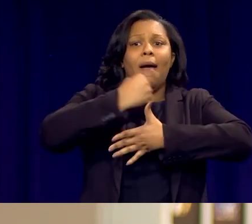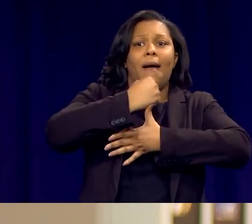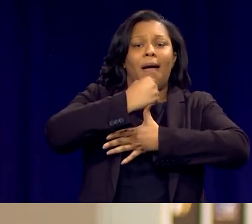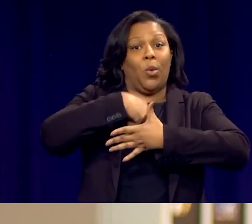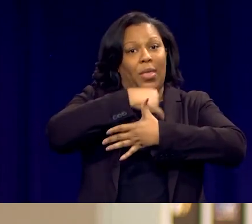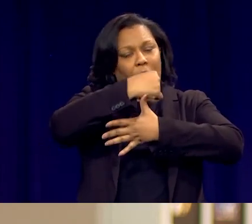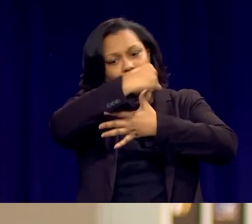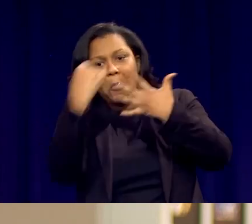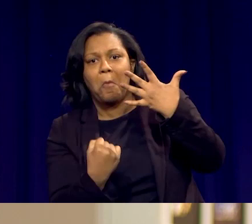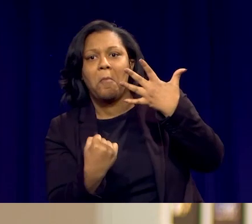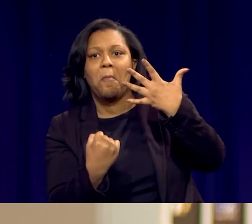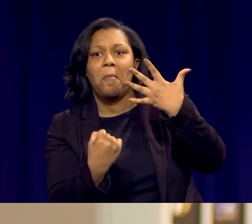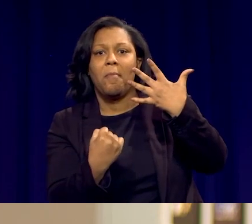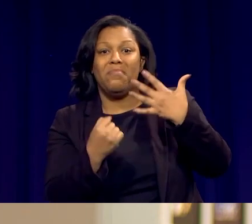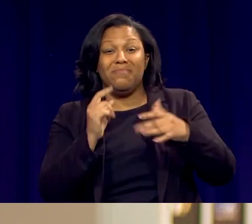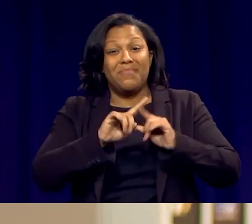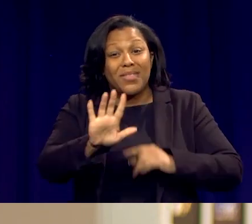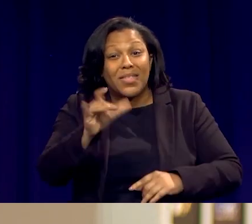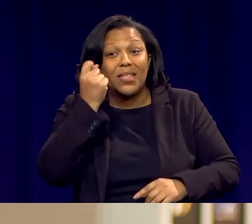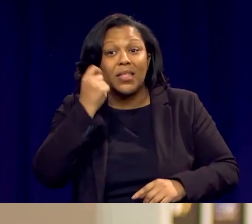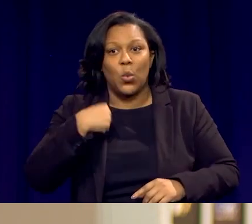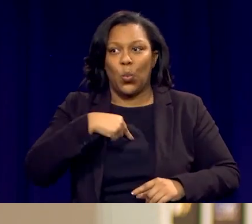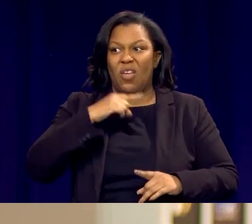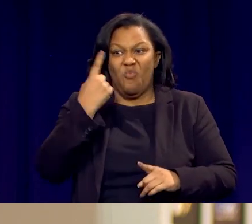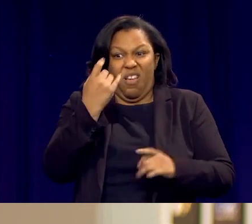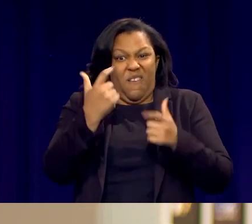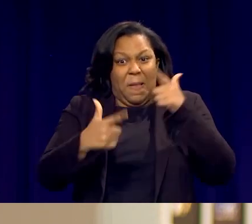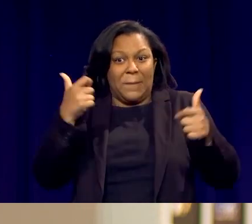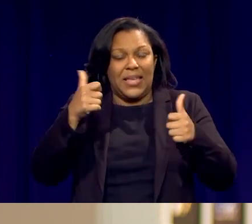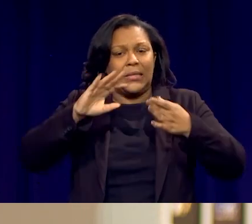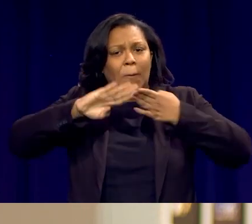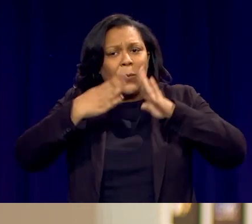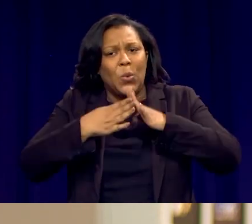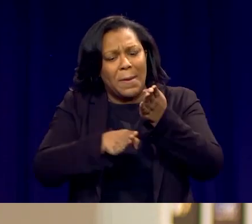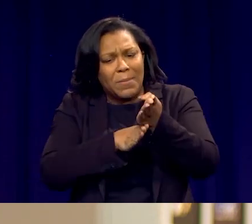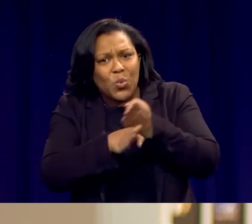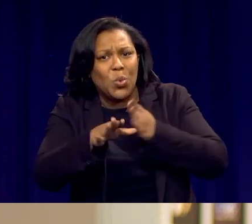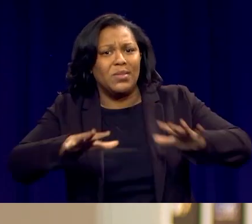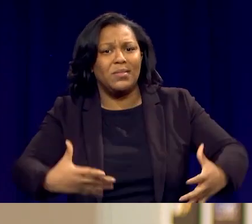like we're the last to be thought of. Even though we are one of the largest minorities,